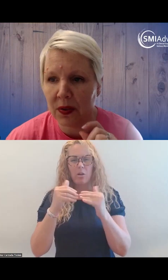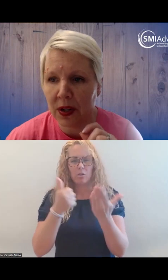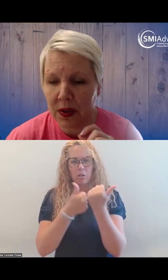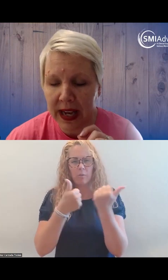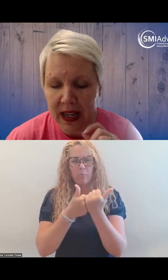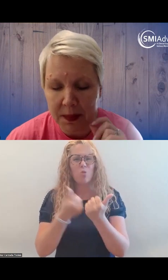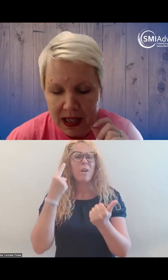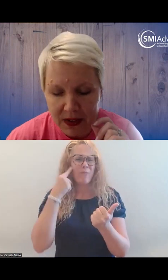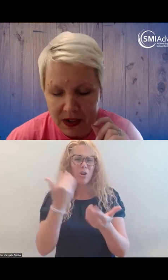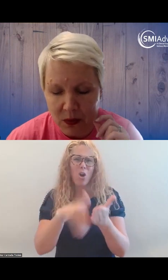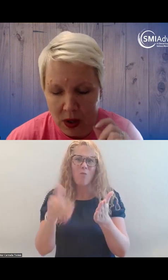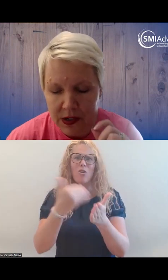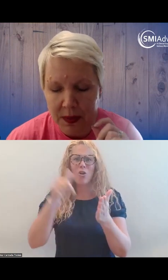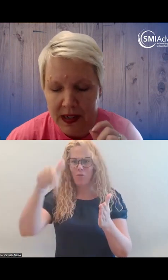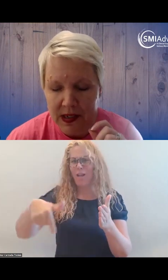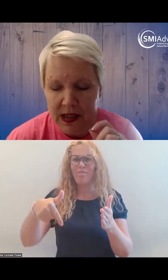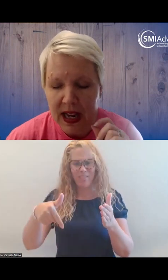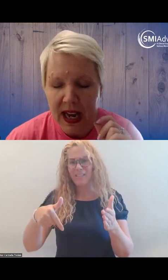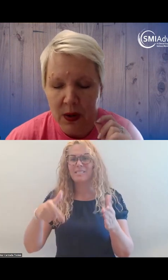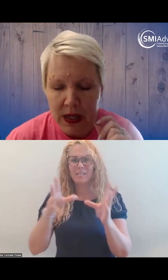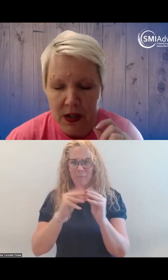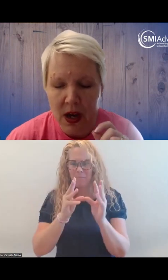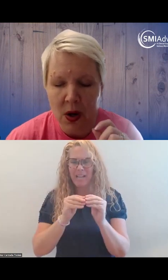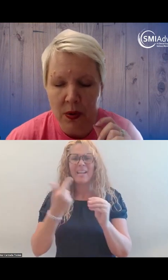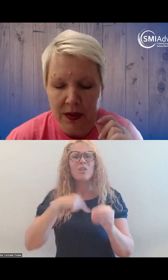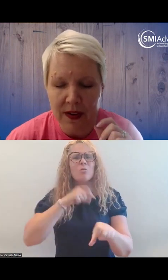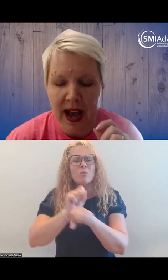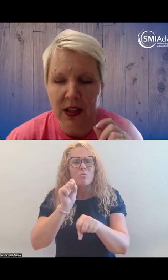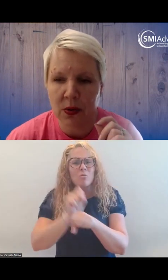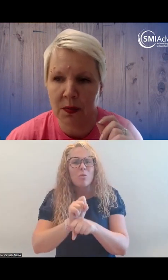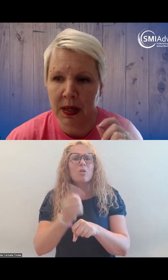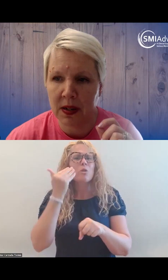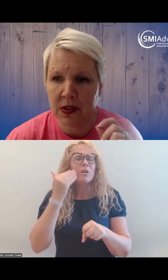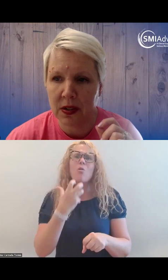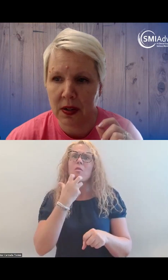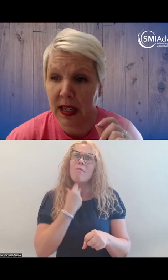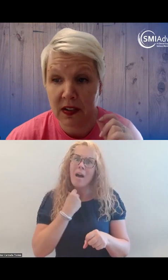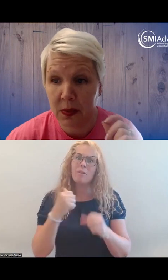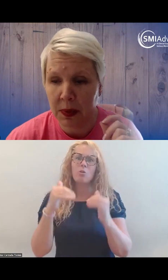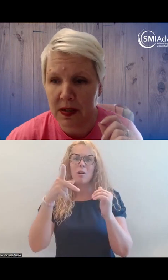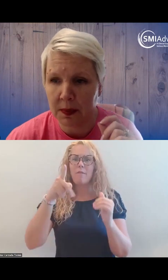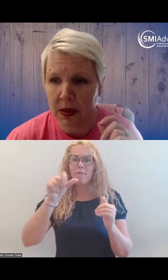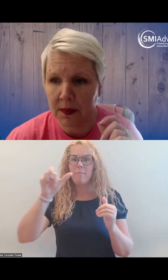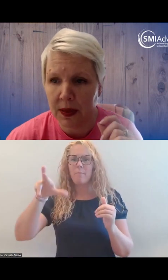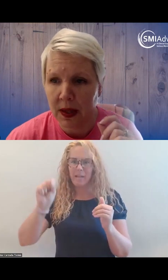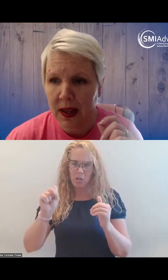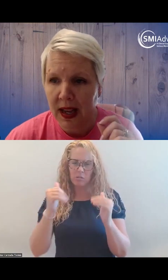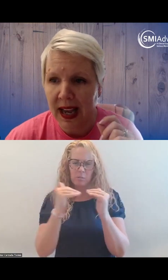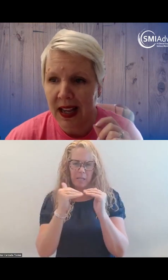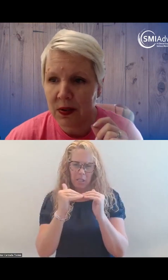AND OVER AGAIN AND MANY OF US HAVE WORKED IN PLACES AND WE KNOW THE VALUE OF PEERS. IT IS IRREPLACEABLE.